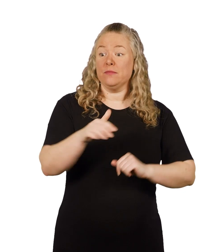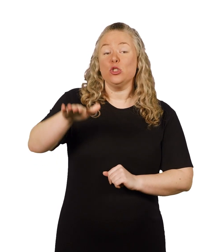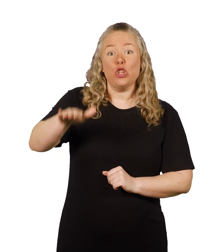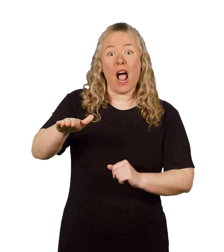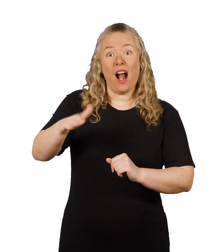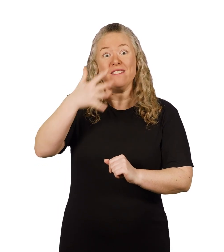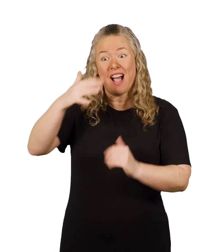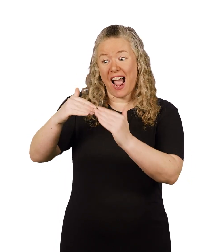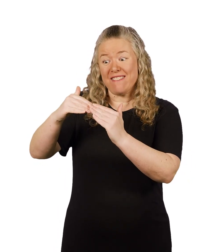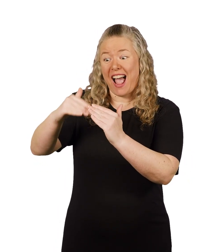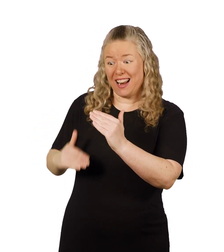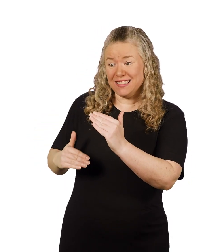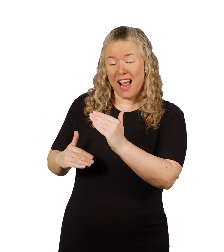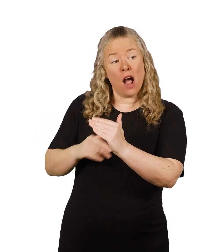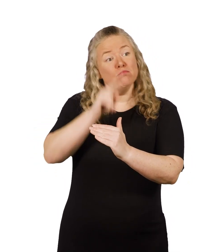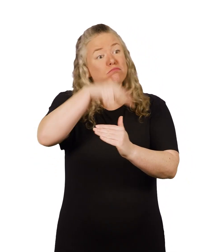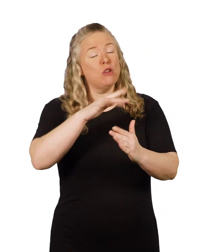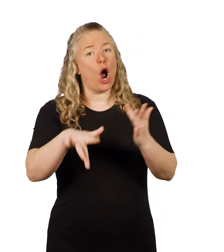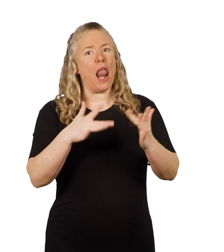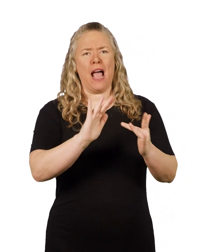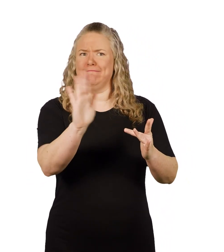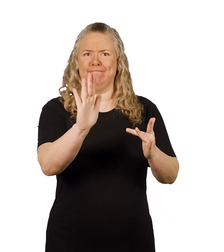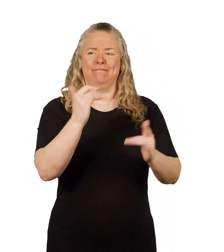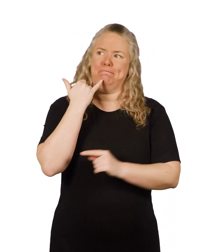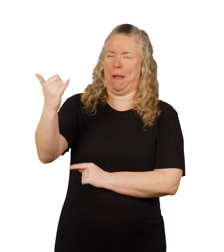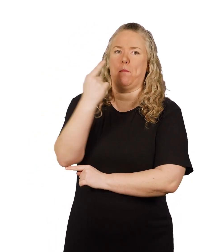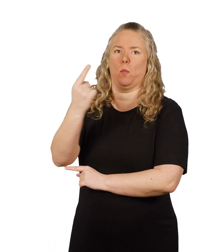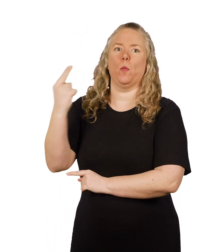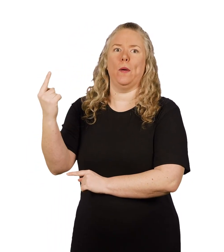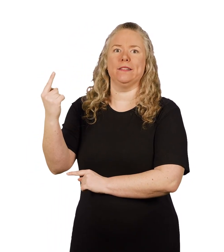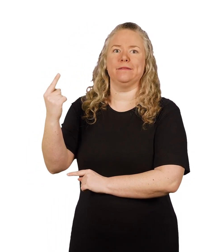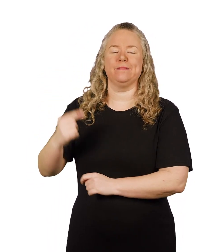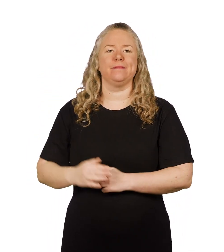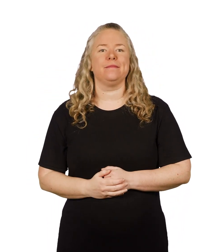If you need help for a child under 5 you should call 111.